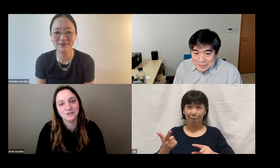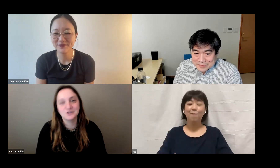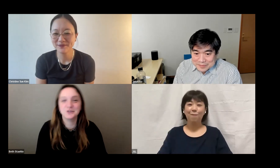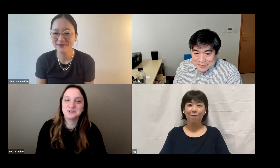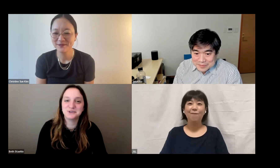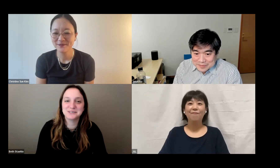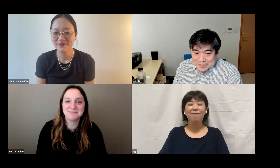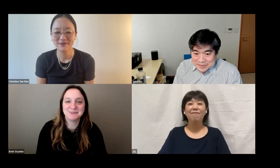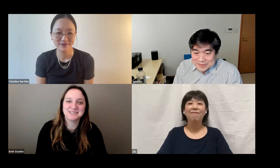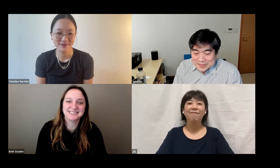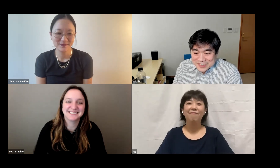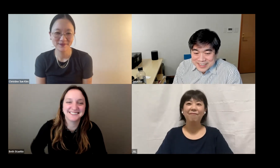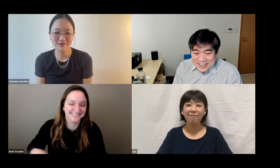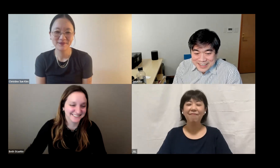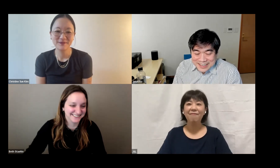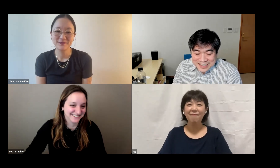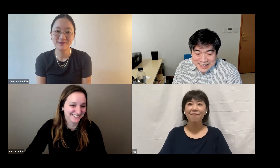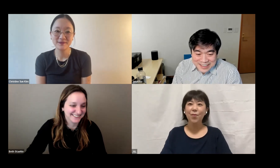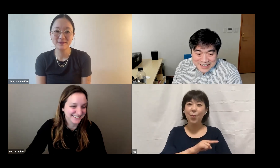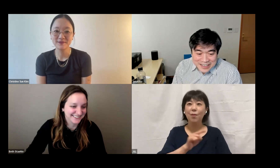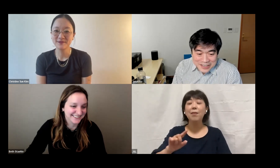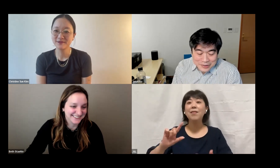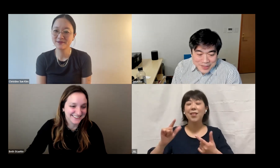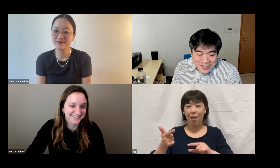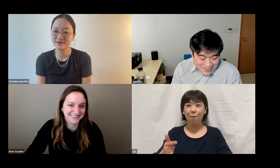So those are two examples! Thank you.